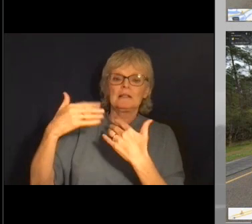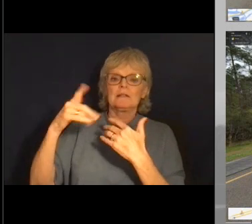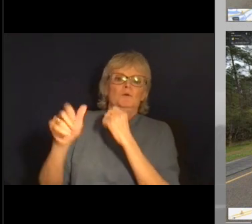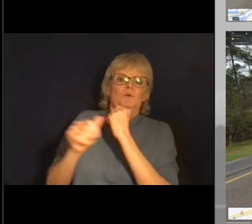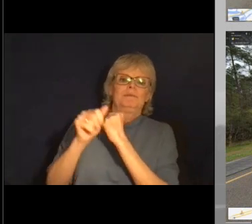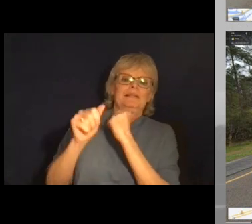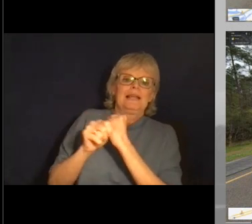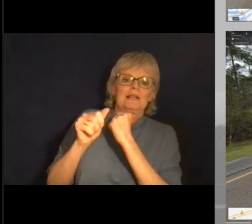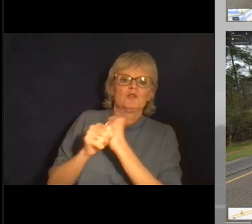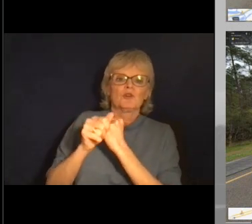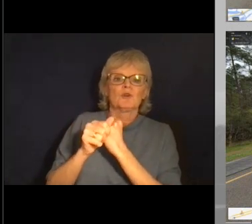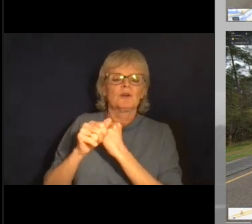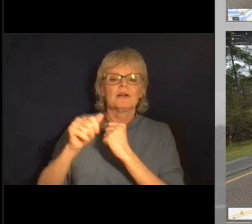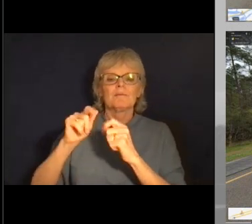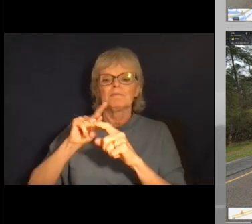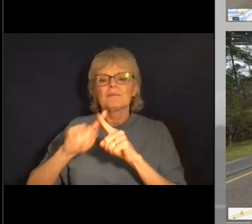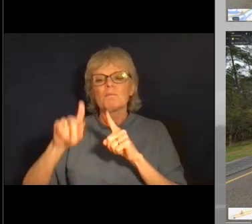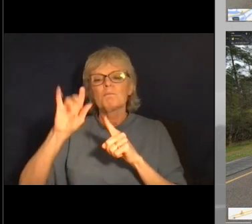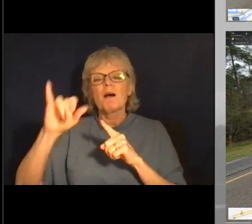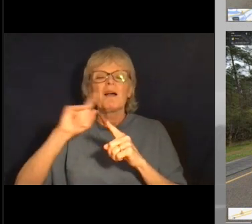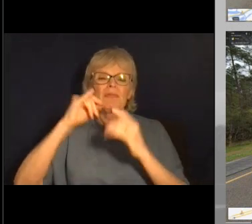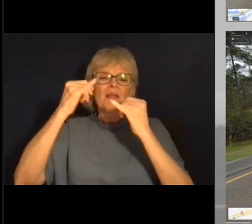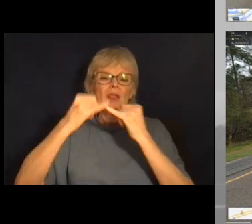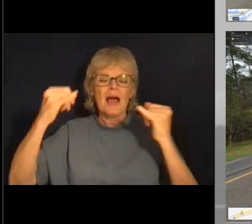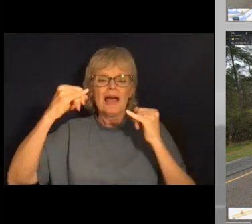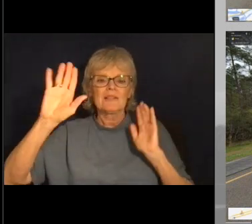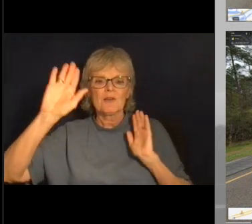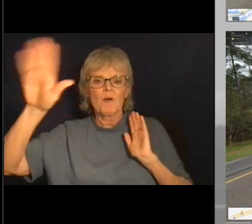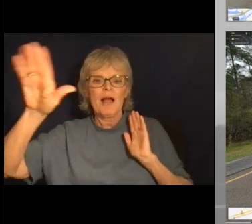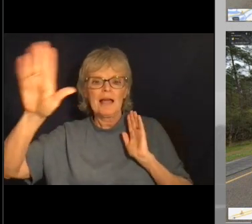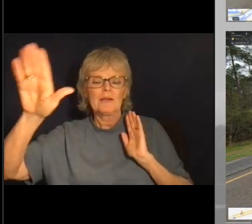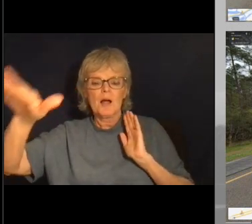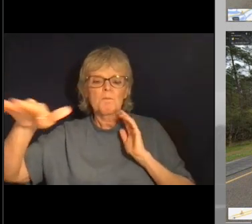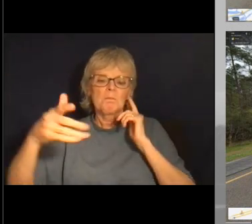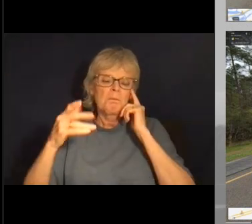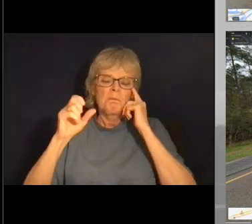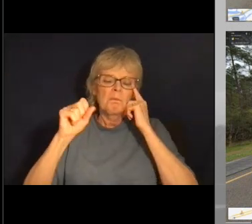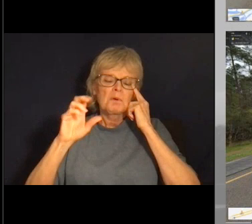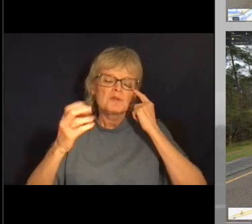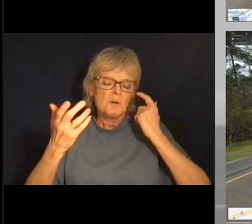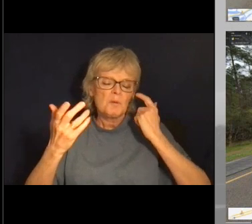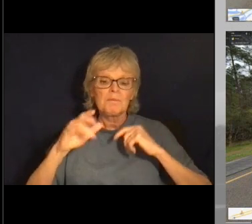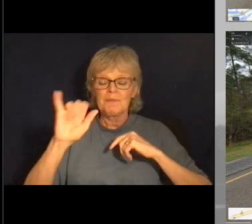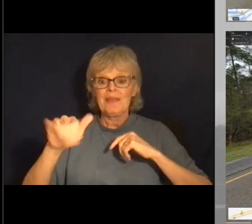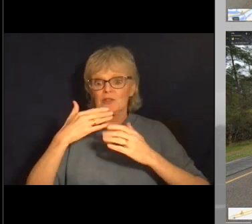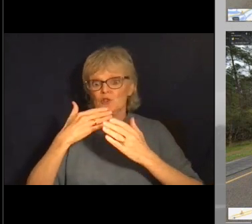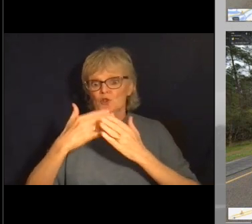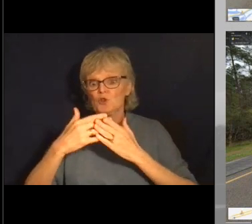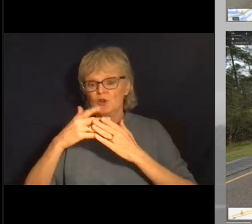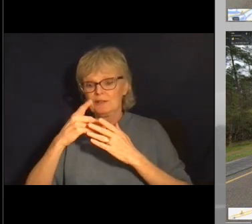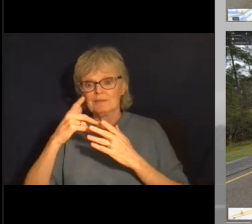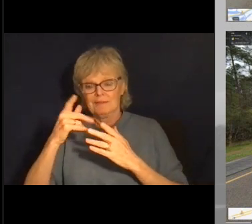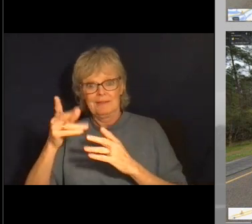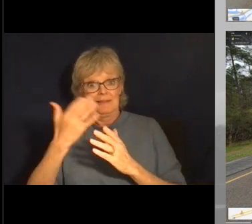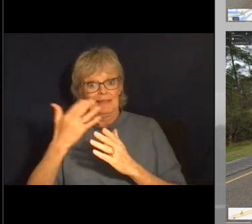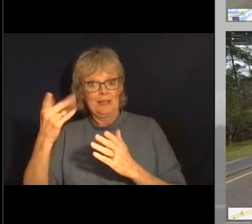And it's behind the road quite a ways. They're pretty high up. So the perspective is a little different, but that's a really good observation. And that's something that we have to watch out for.